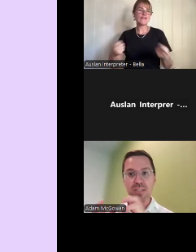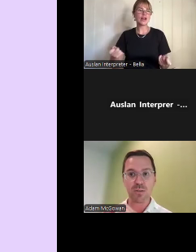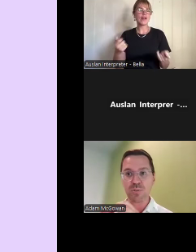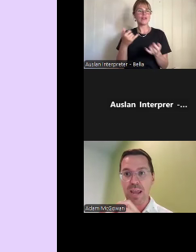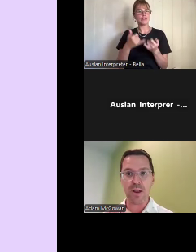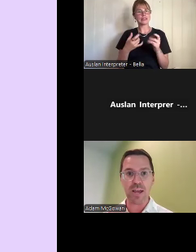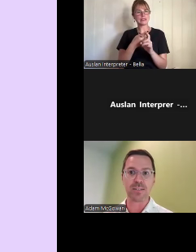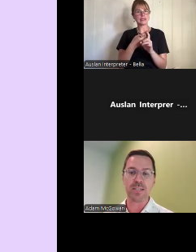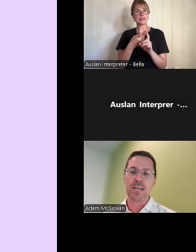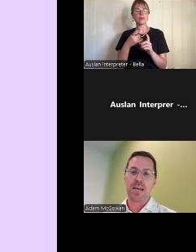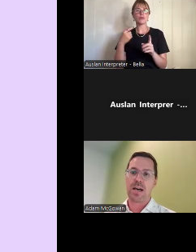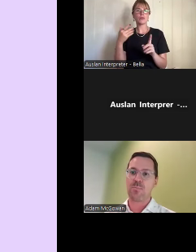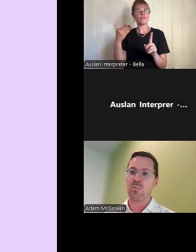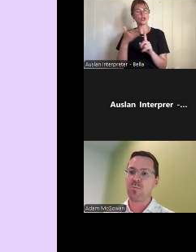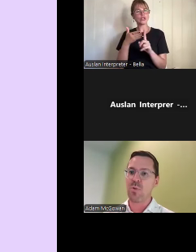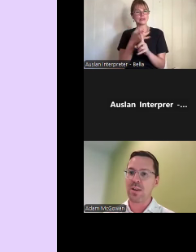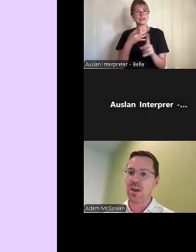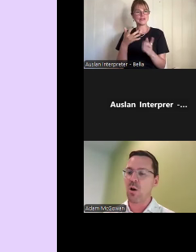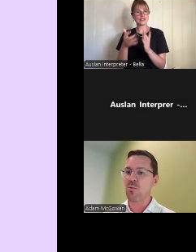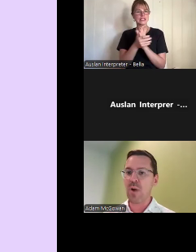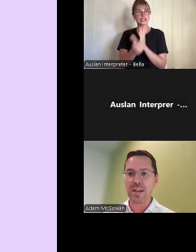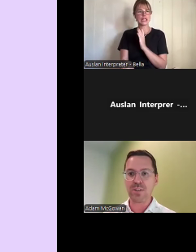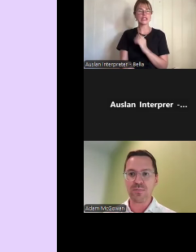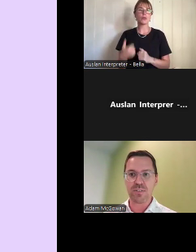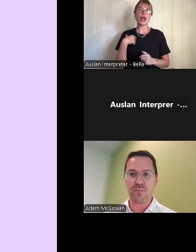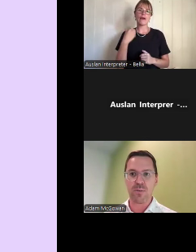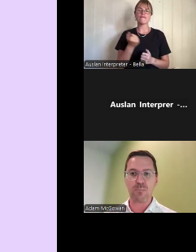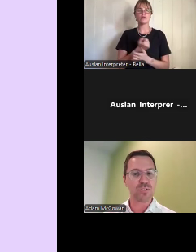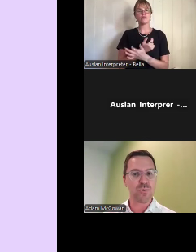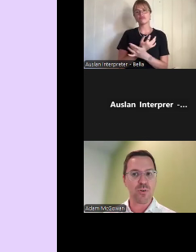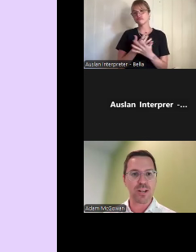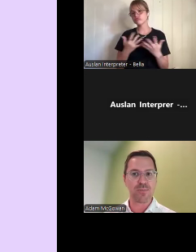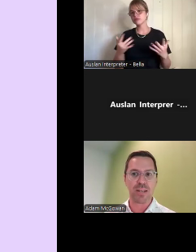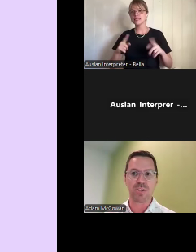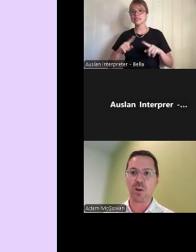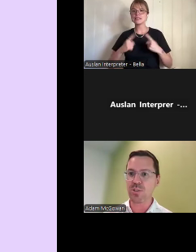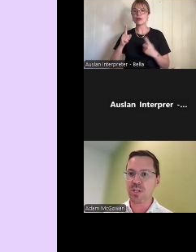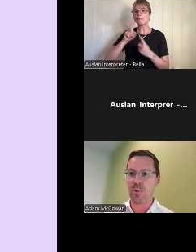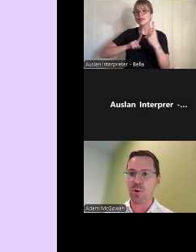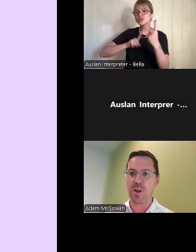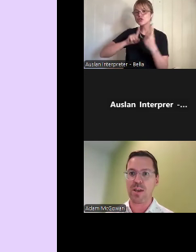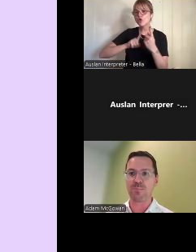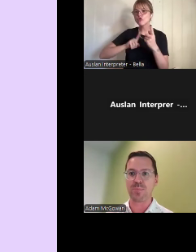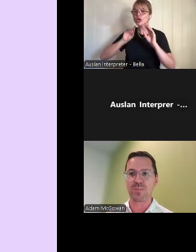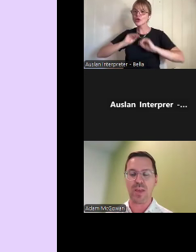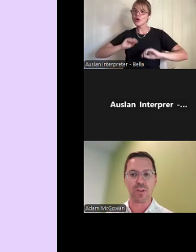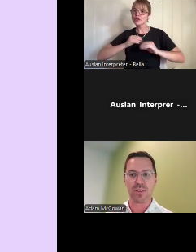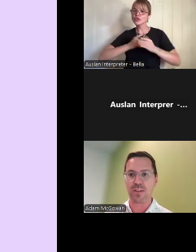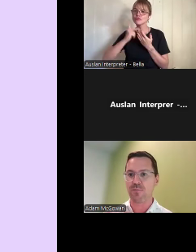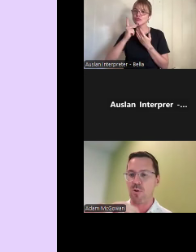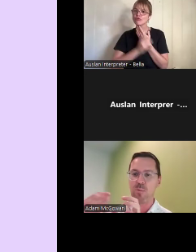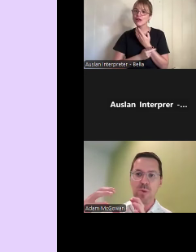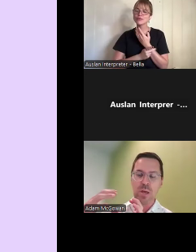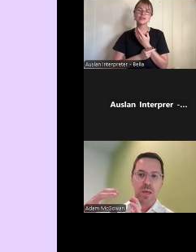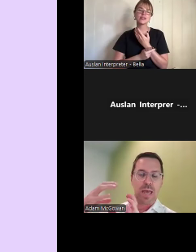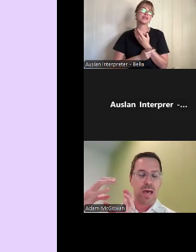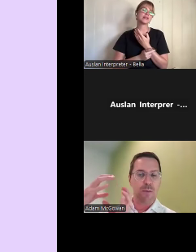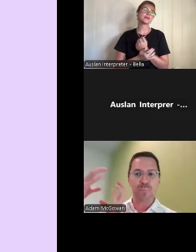skills area. We run a whole range of different mentoring and coaching programs, everything from